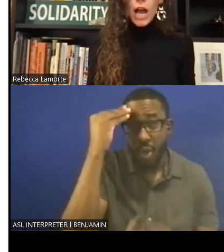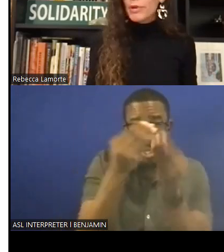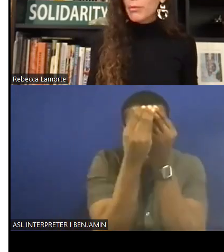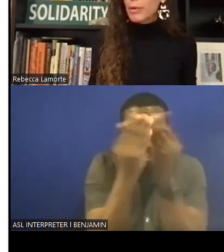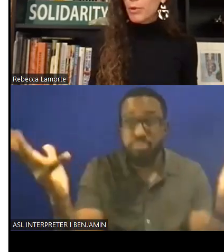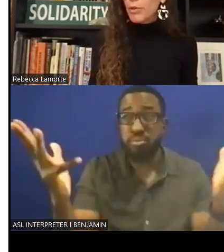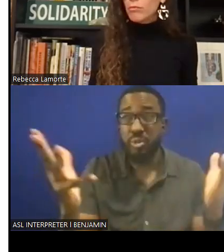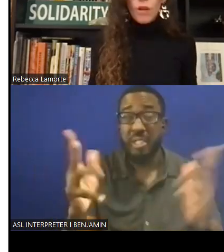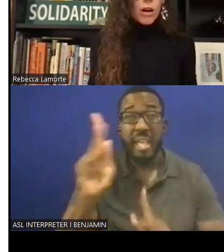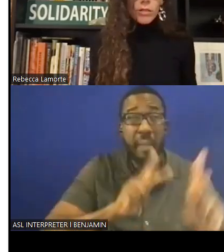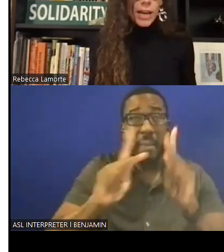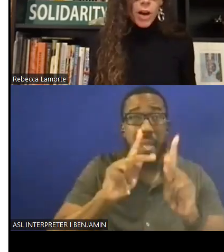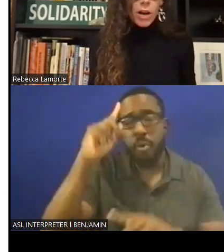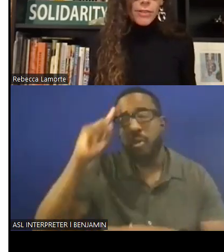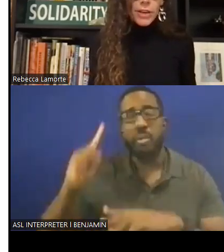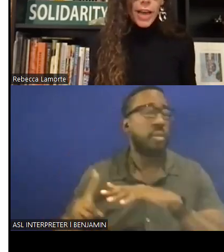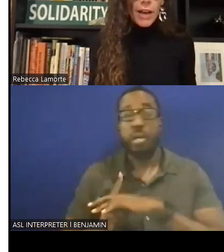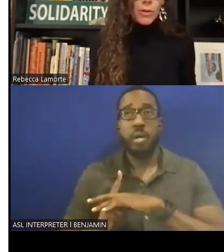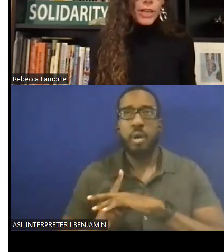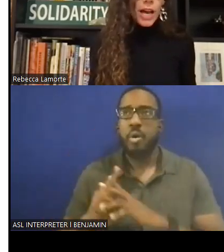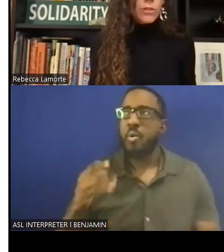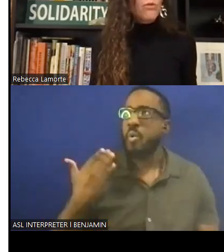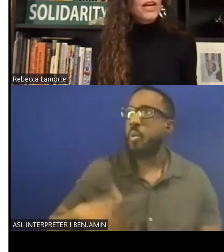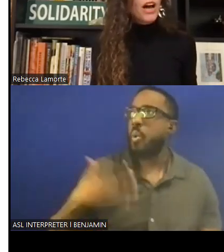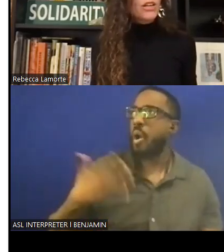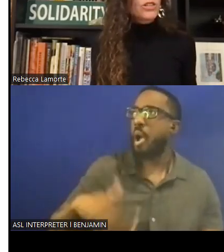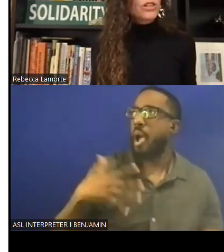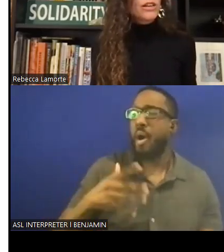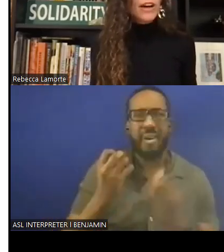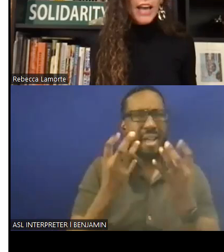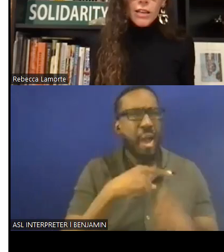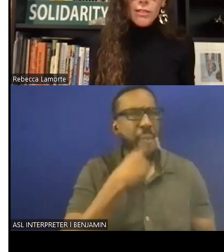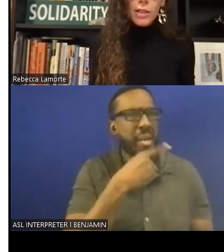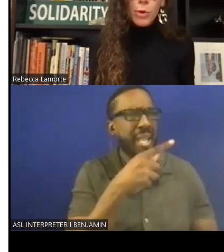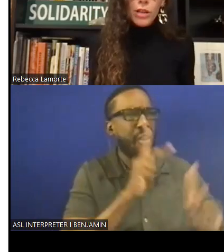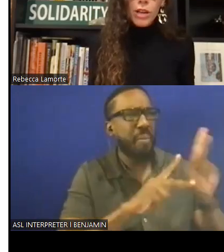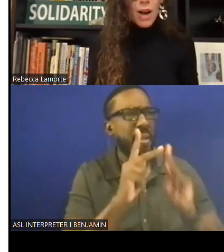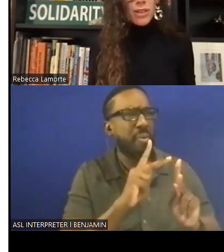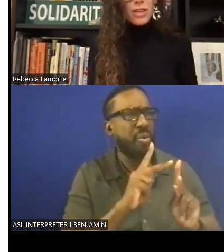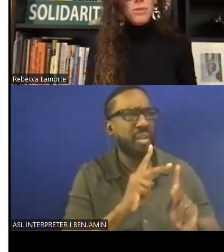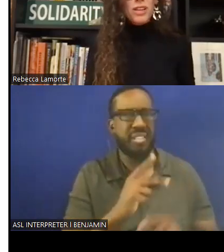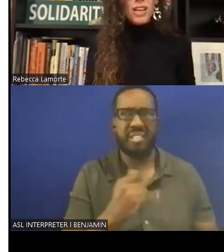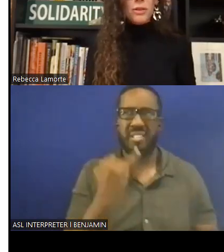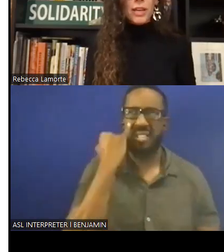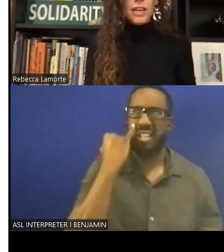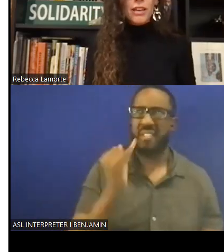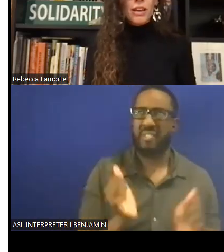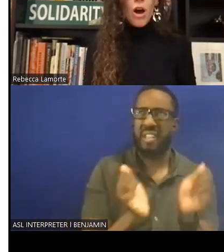How many people that aren't Deaf or hard of hearing ever realized, "Oh, my gosh, if I handcuff someone, "how will they communicate with me?